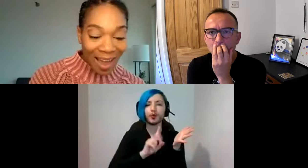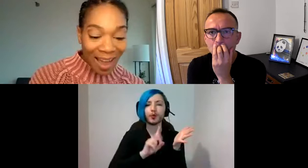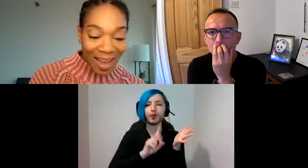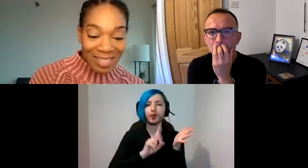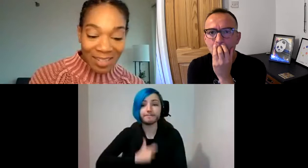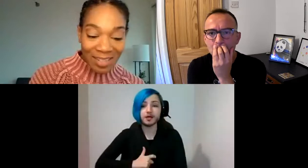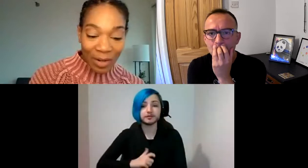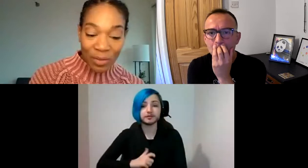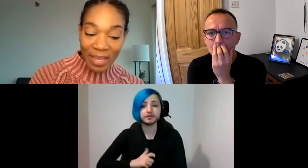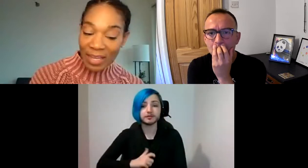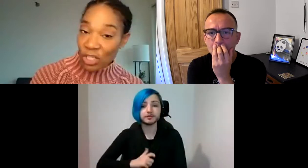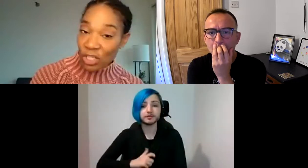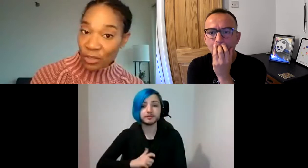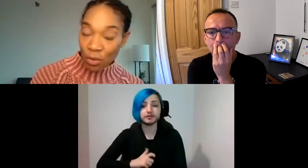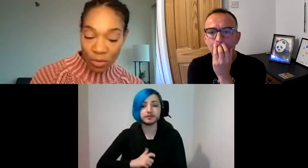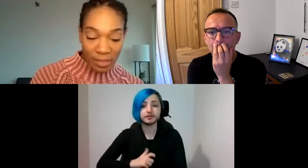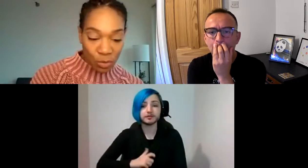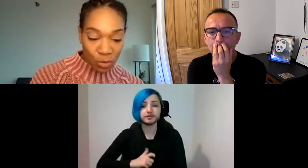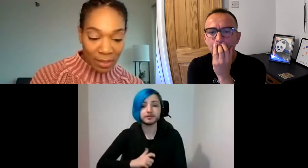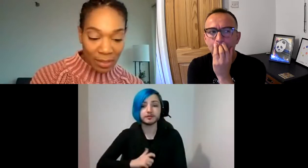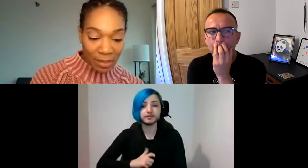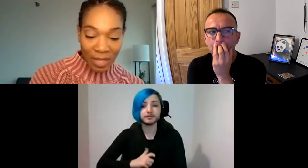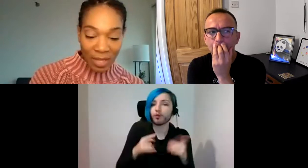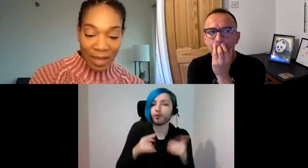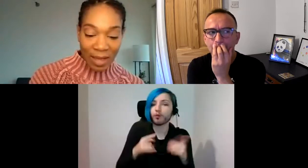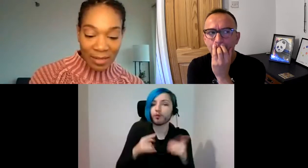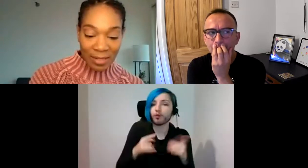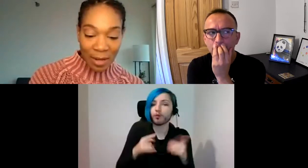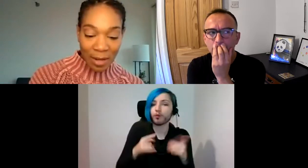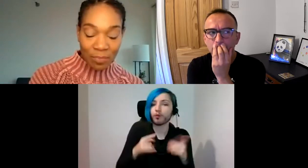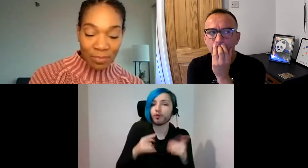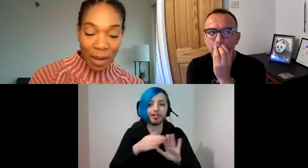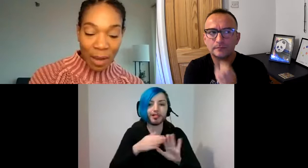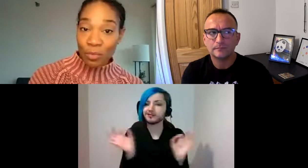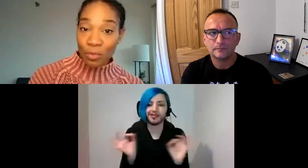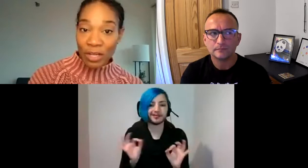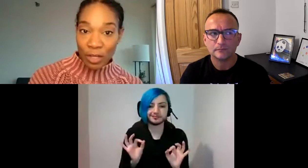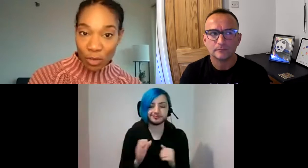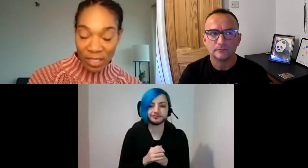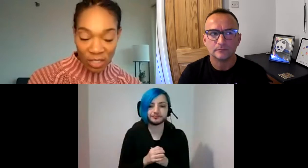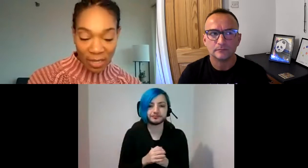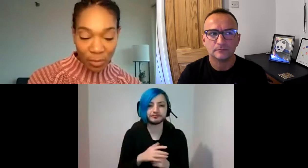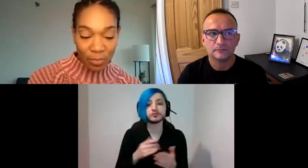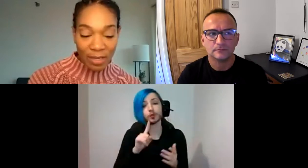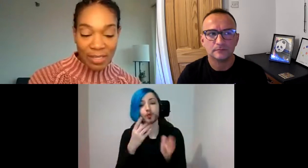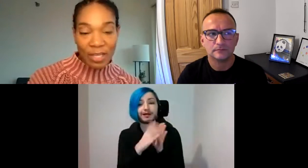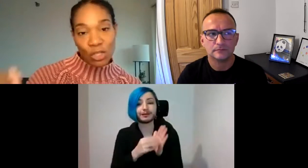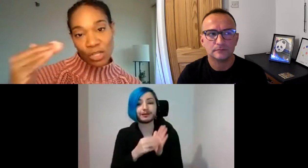it says I don't have a label. I would like no label, I feel that one of the joys of